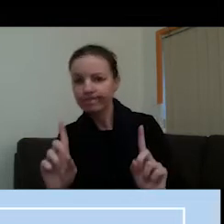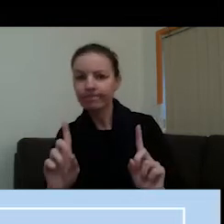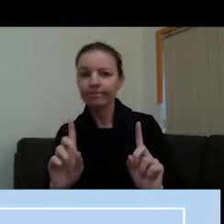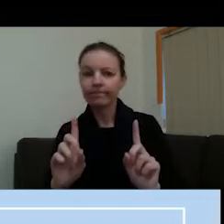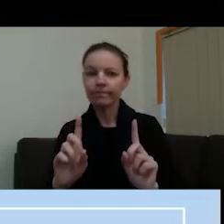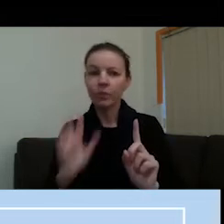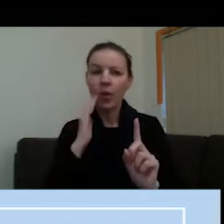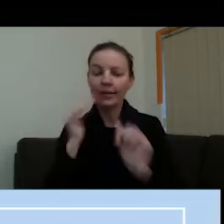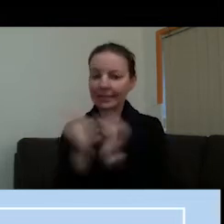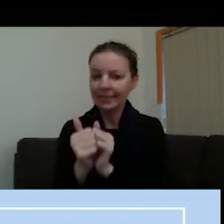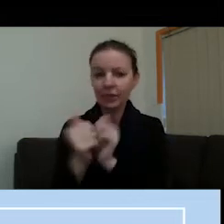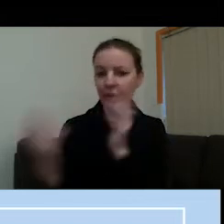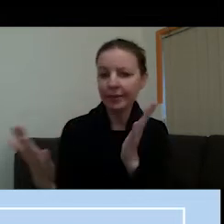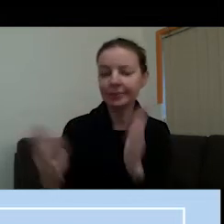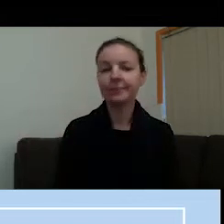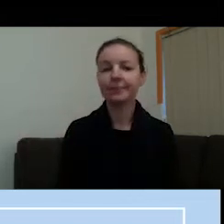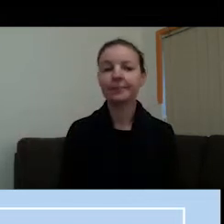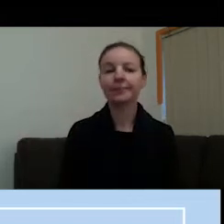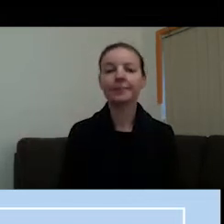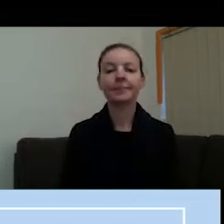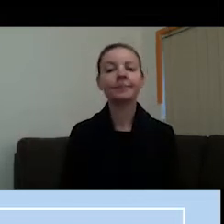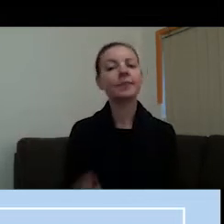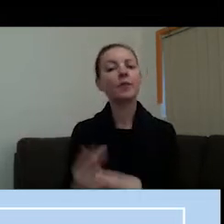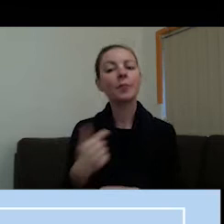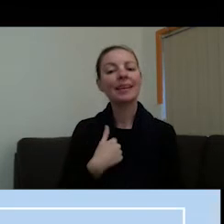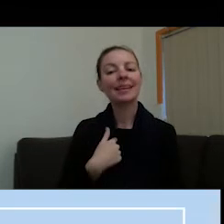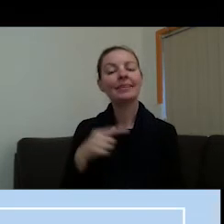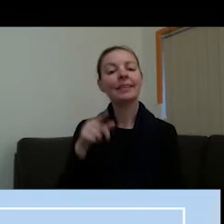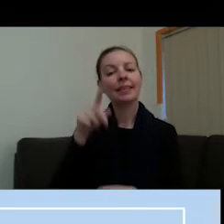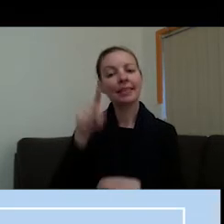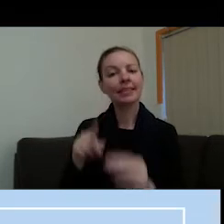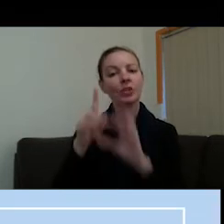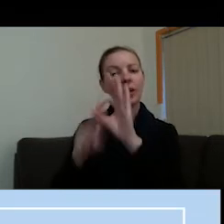here, as being quite important questions, is what happens if this